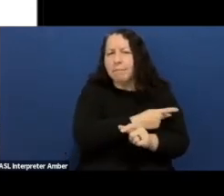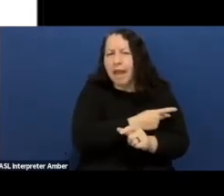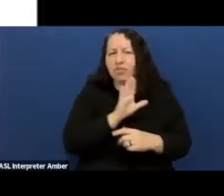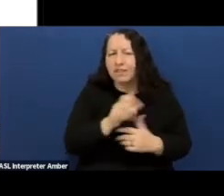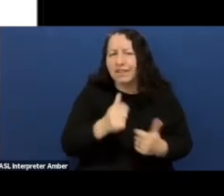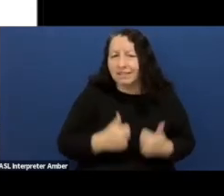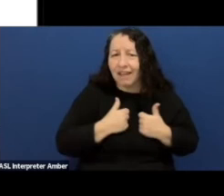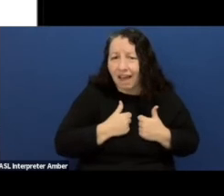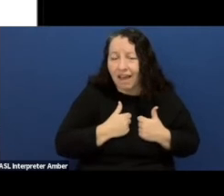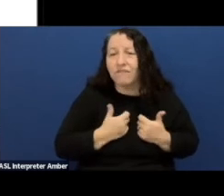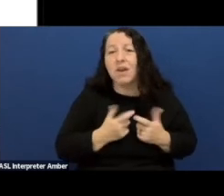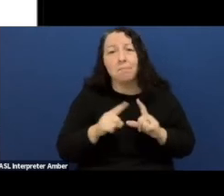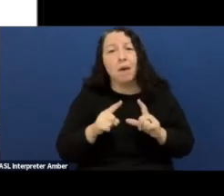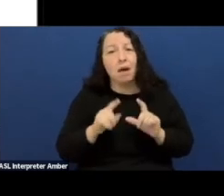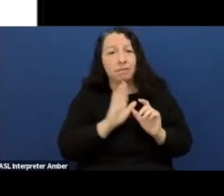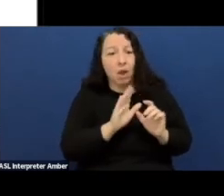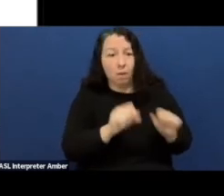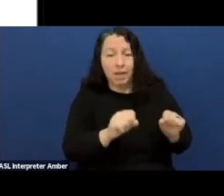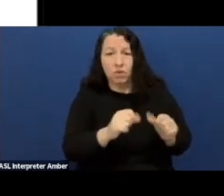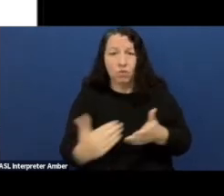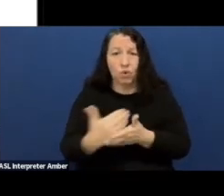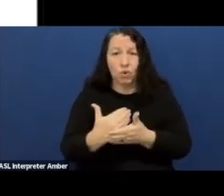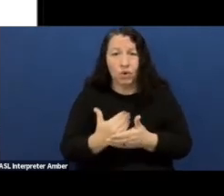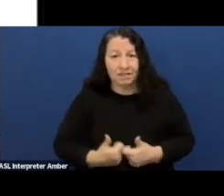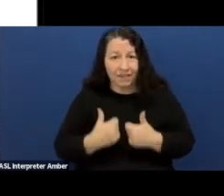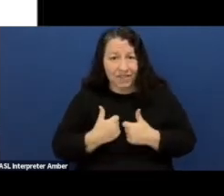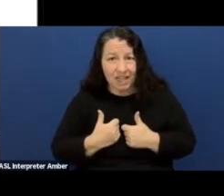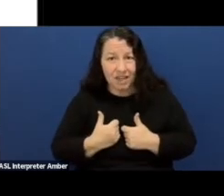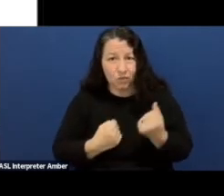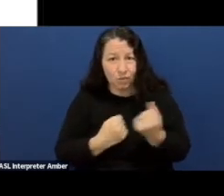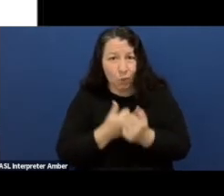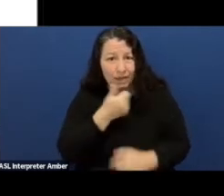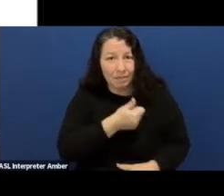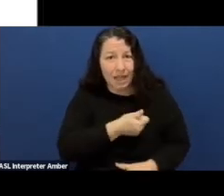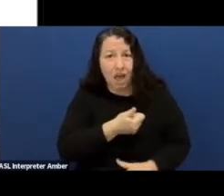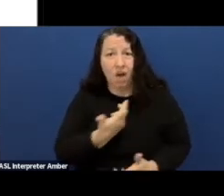not only do they have an impact on a patient's quality of life, but also the ability to make